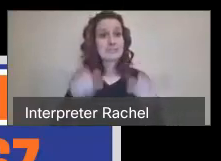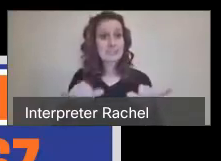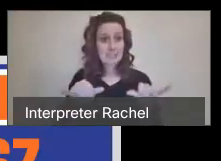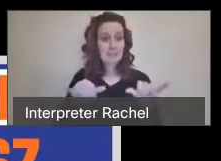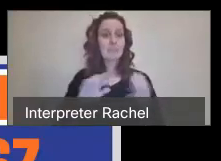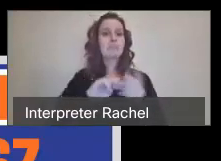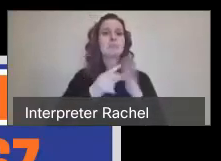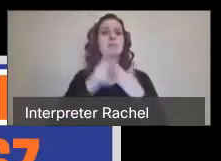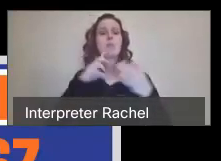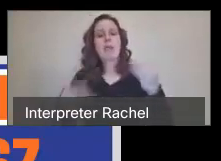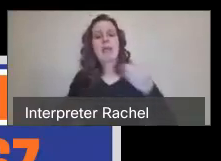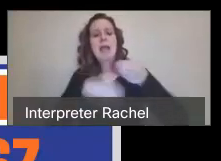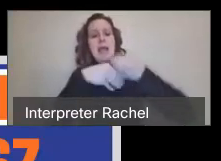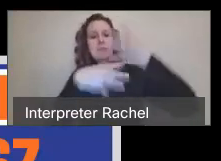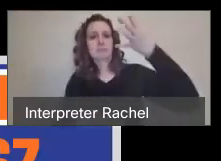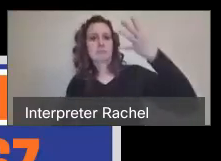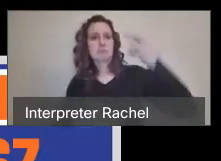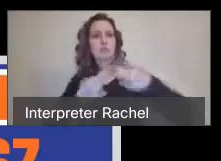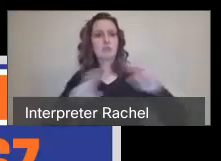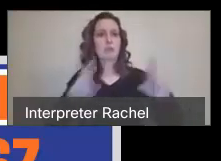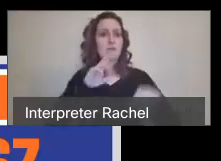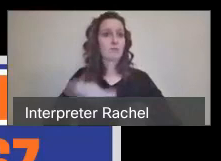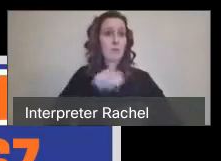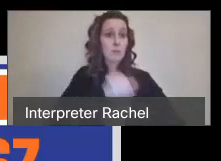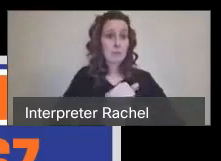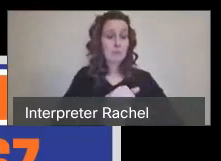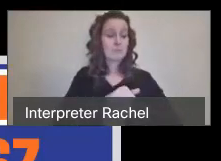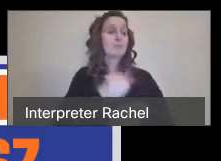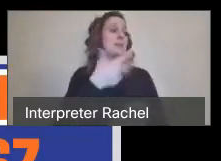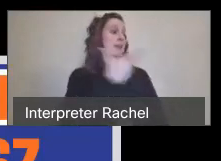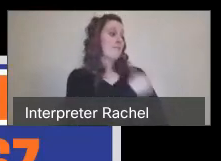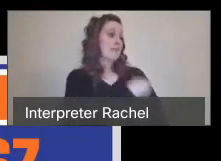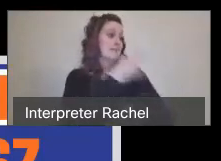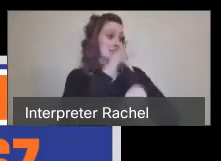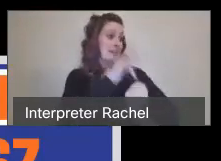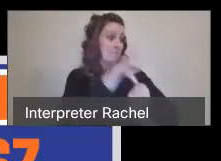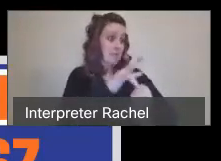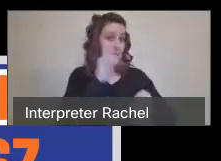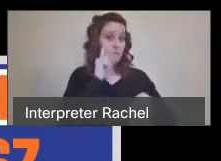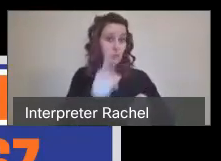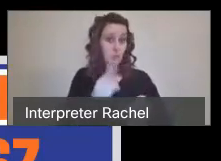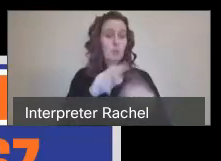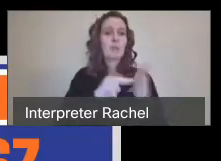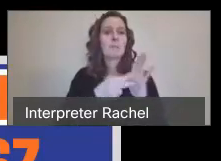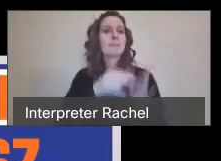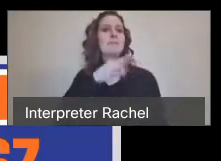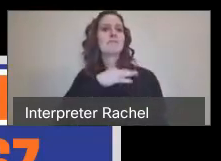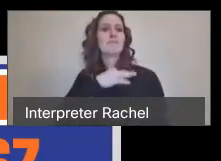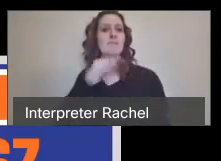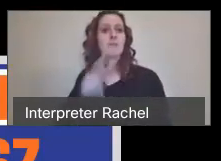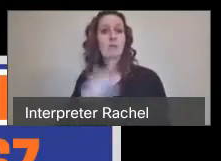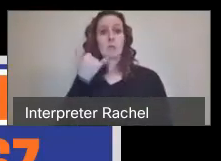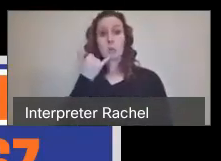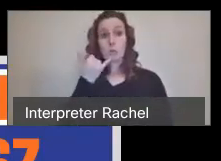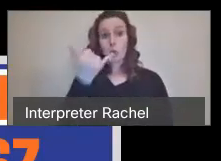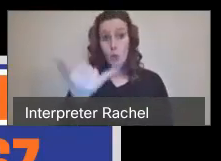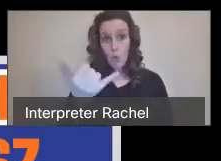to receive an appointment. When we have vaccine for you, a volunteer will call you back and let